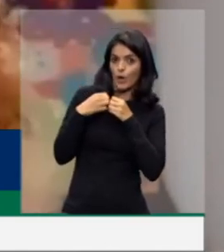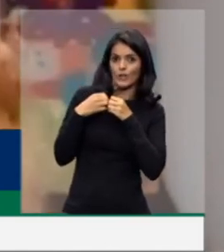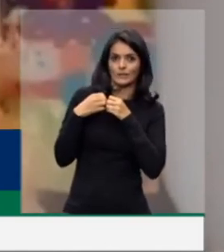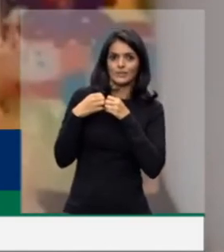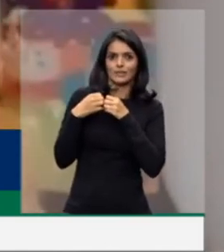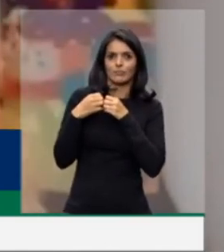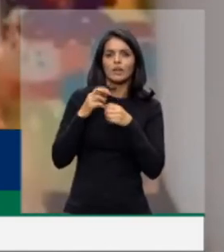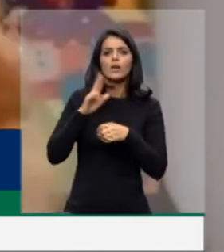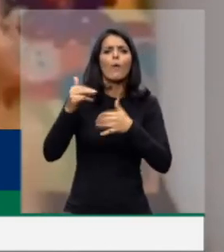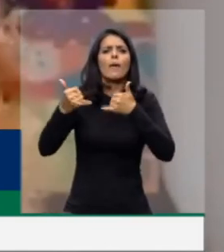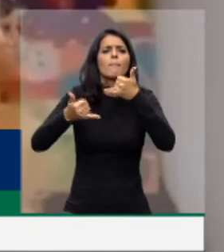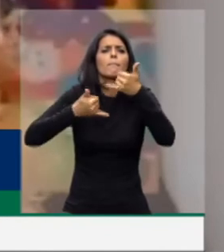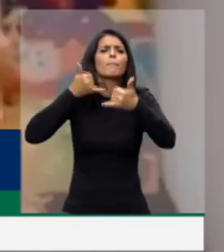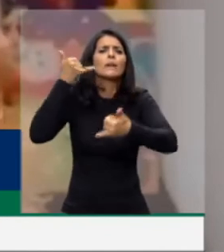HUMANAS ESSA PANDEMIA ESTÁ CADA VEZ MAIS PRÓXIMA DE CADA